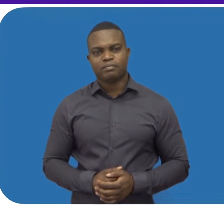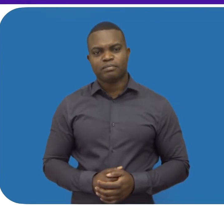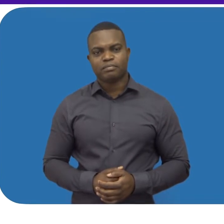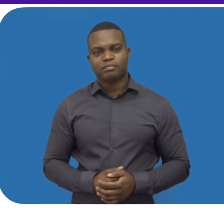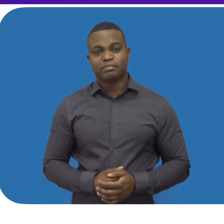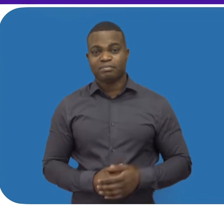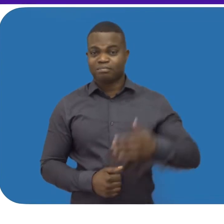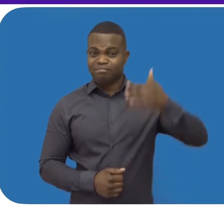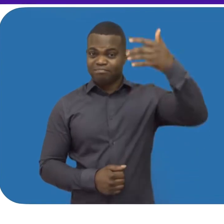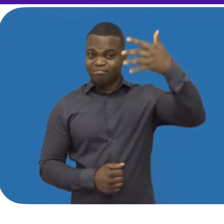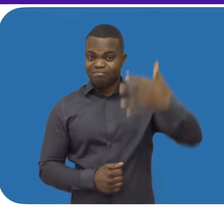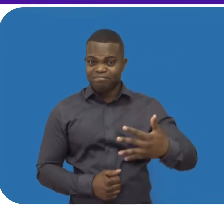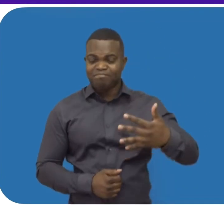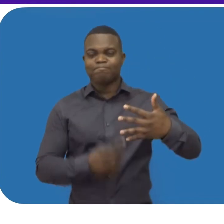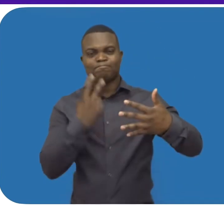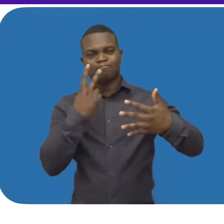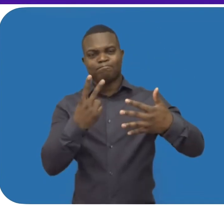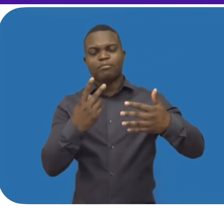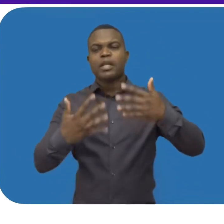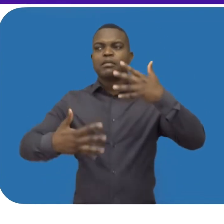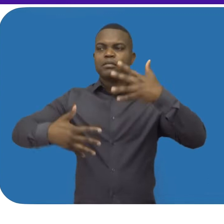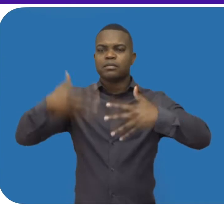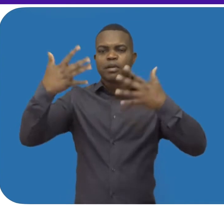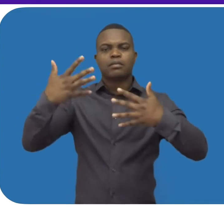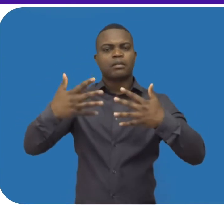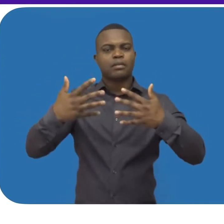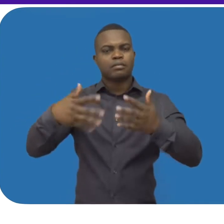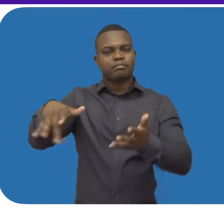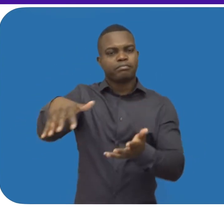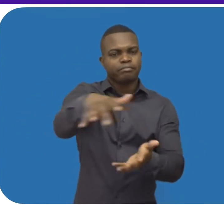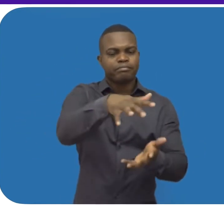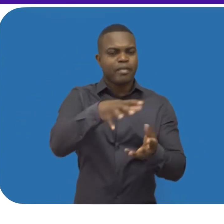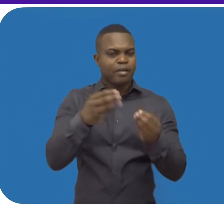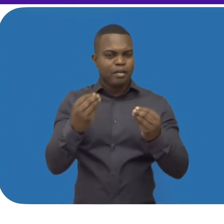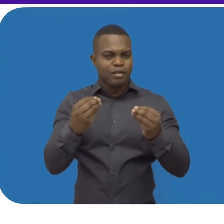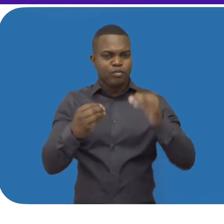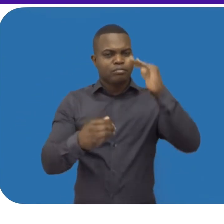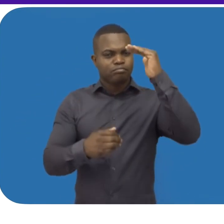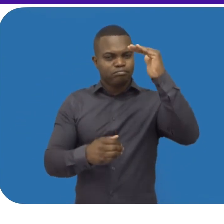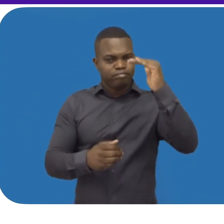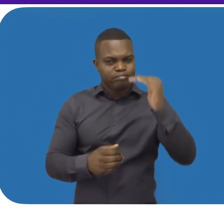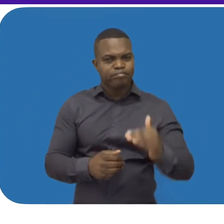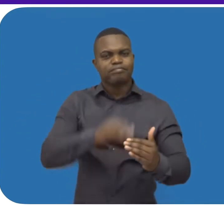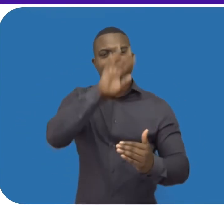Here we list all the data collection tasks of the corpus which have also been used in other corpora.